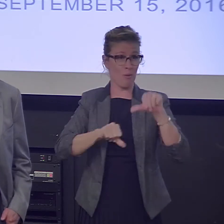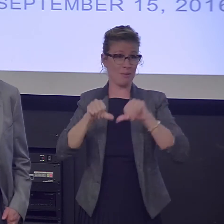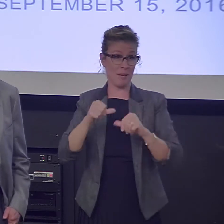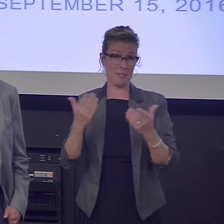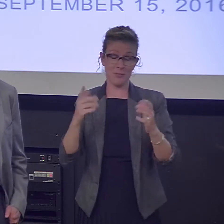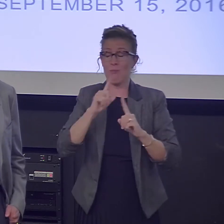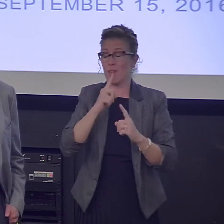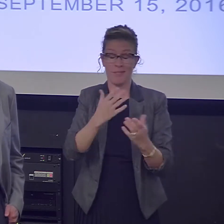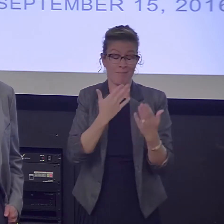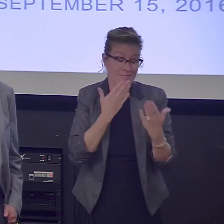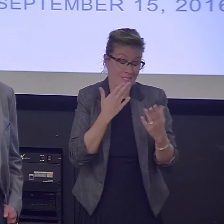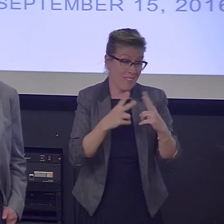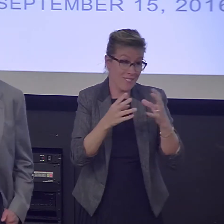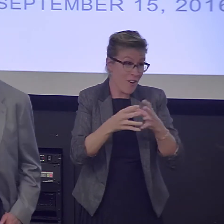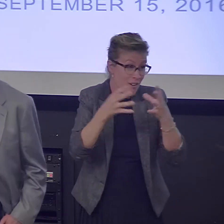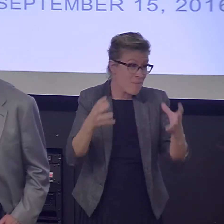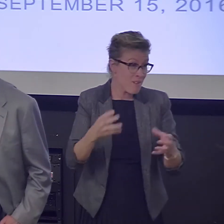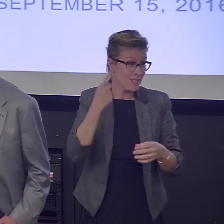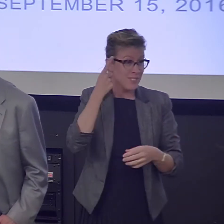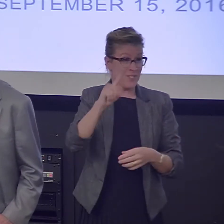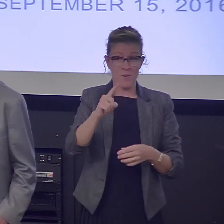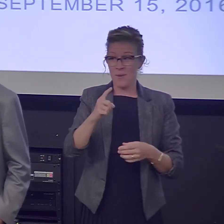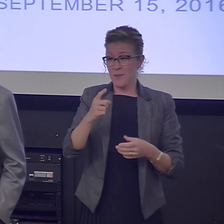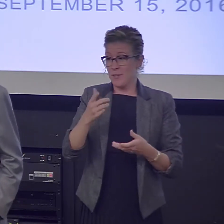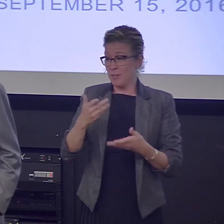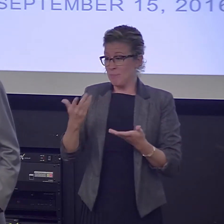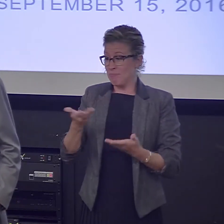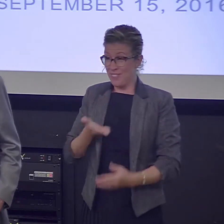So really thank you very much for inviting me.